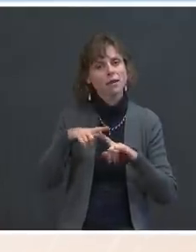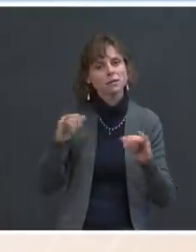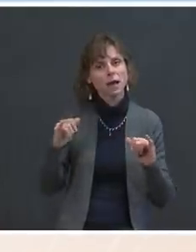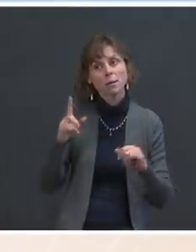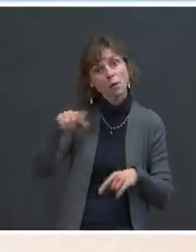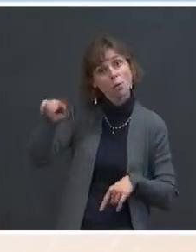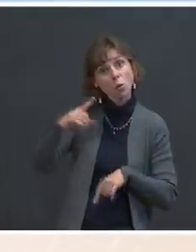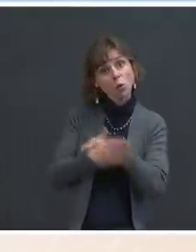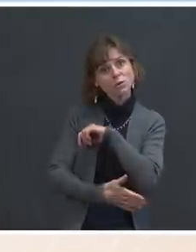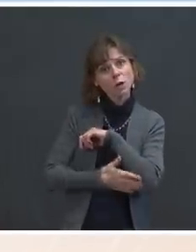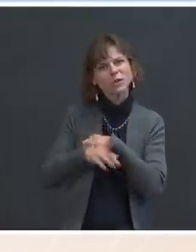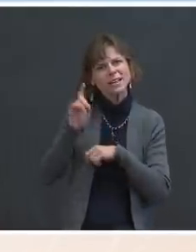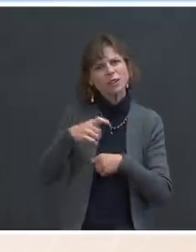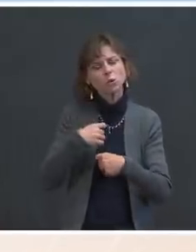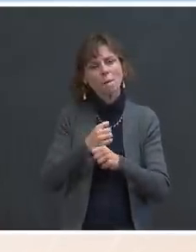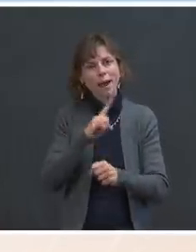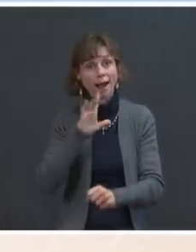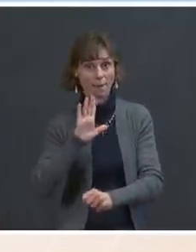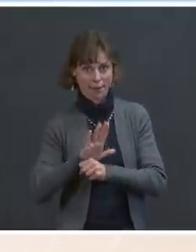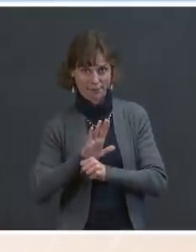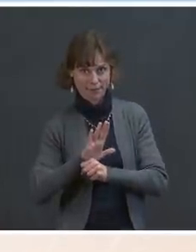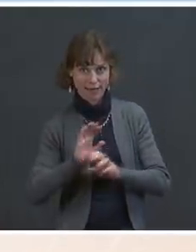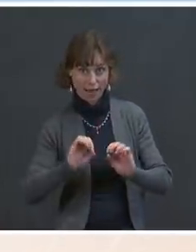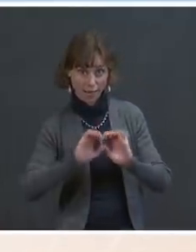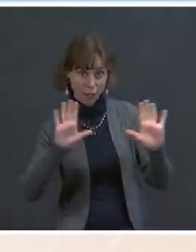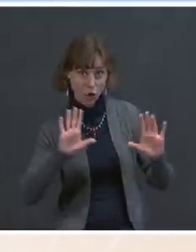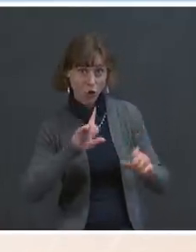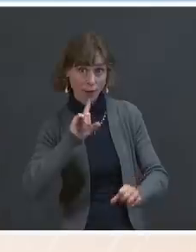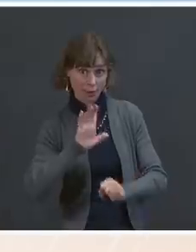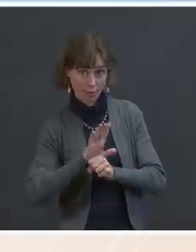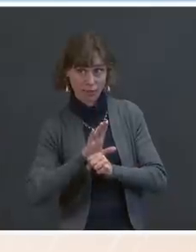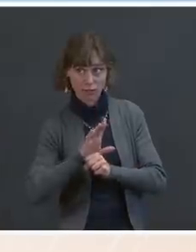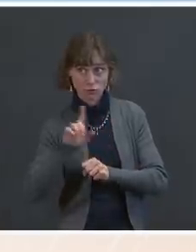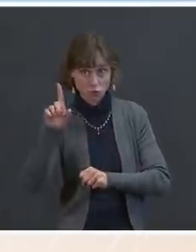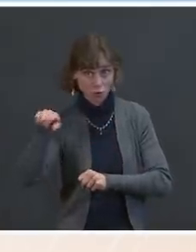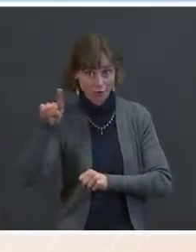really explicit commitments to advancing on anti-corruption.